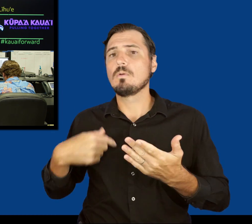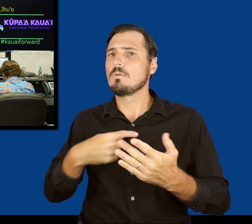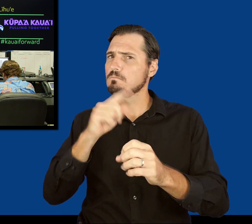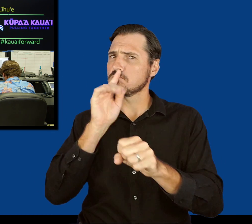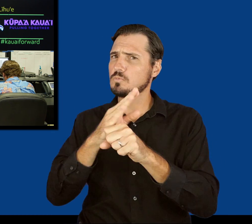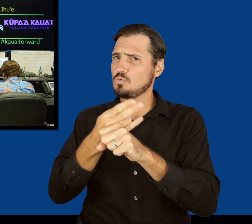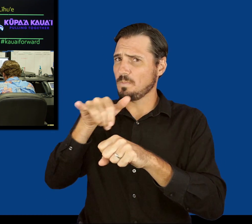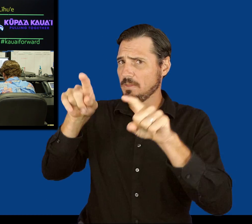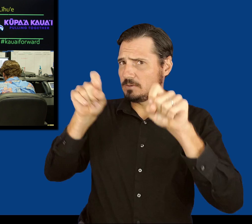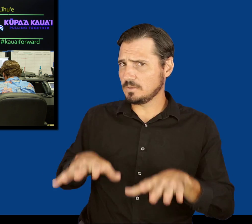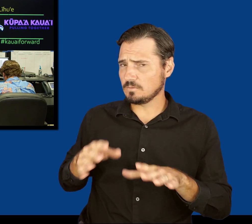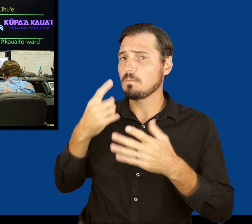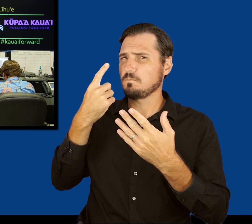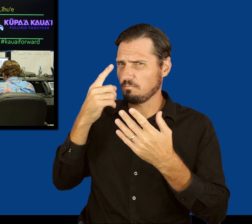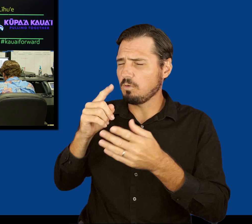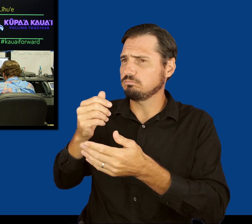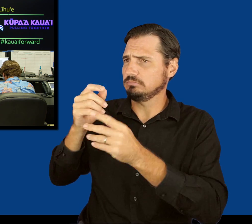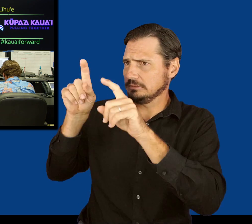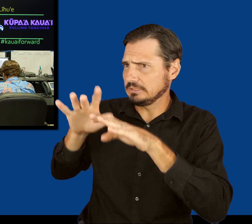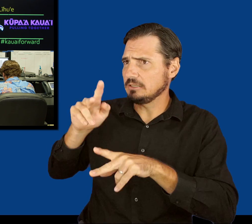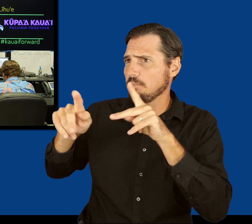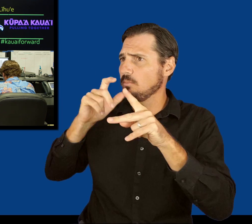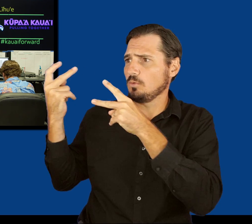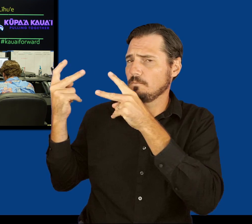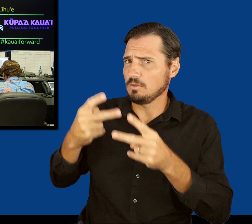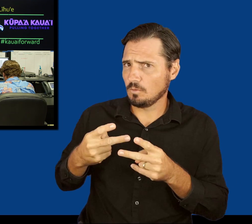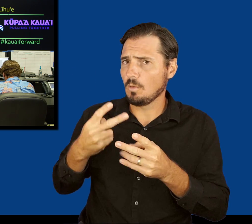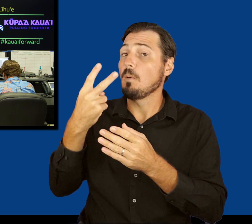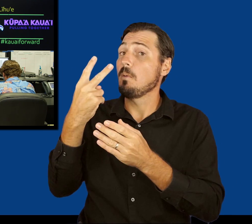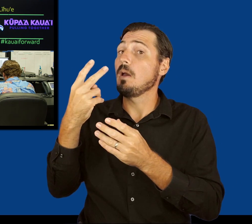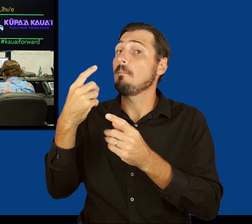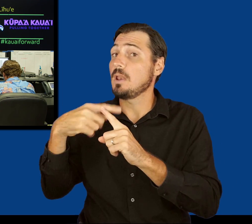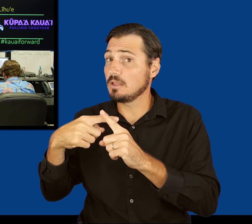that targets incoming travelers – both our visitors and our returning residents.